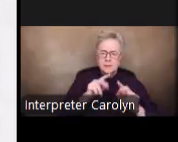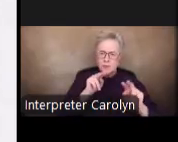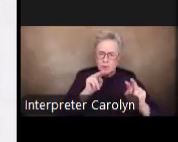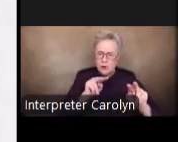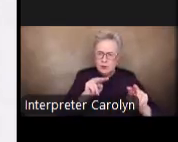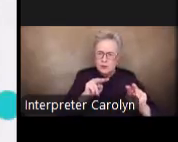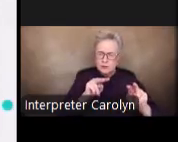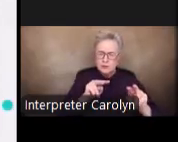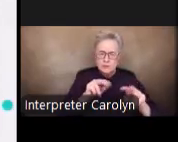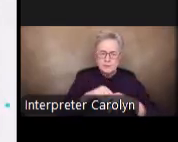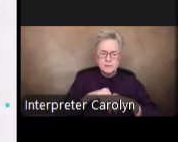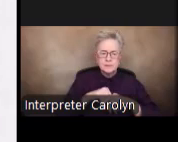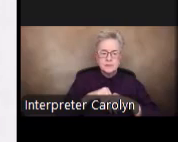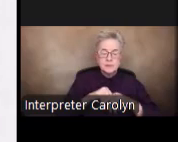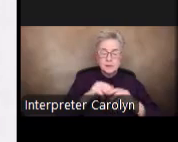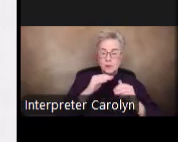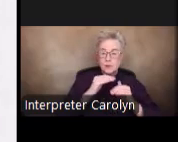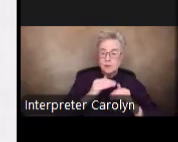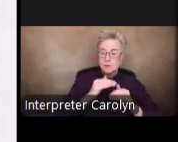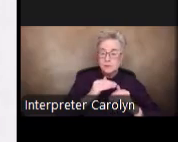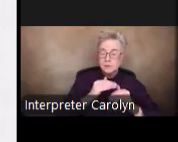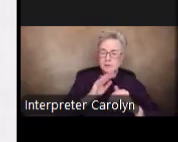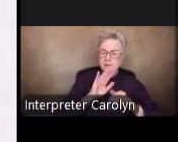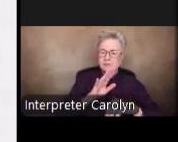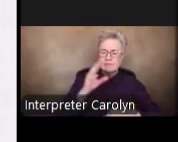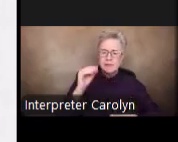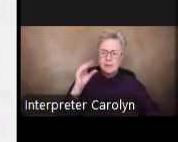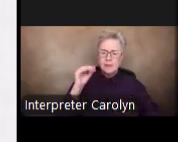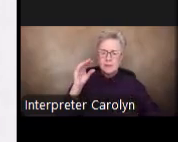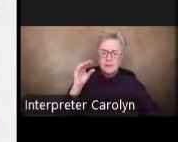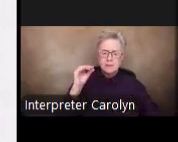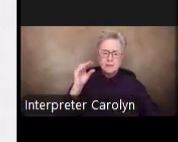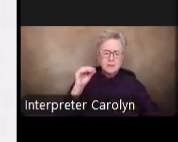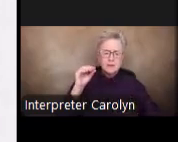So limited inventory and battling are manual patterns. So